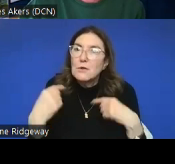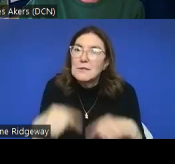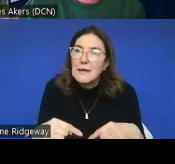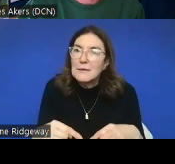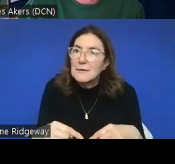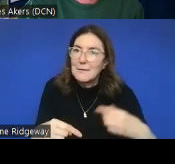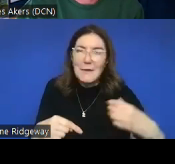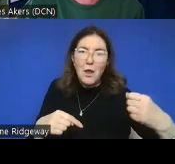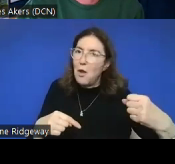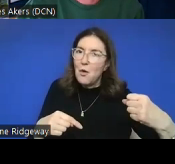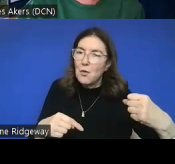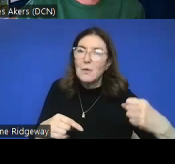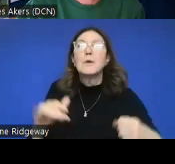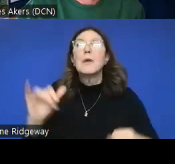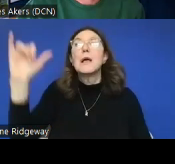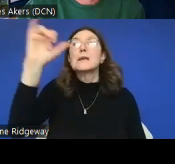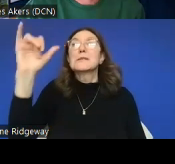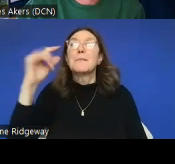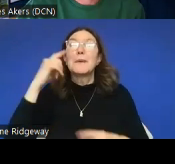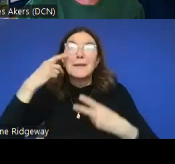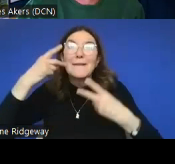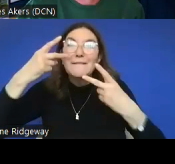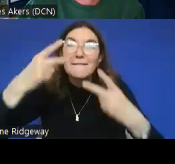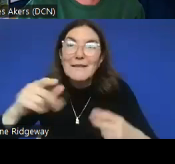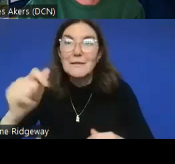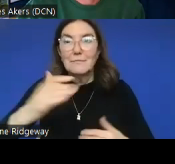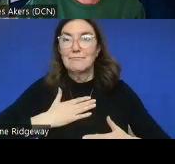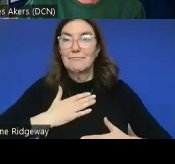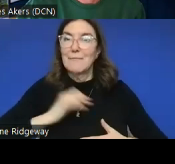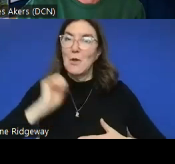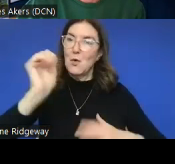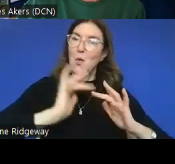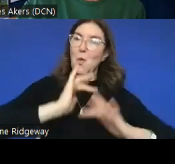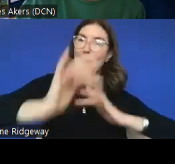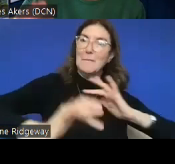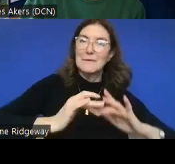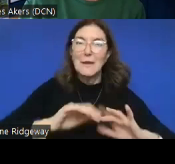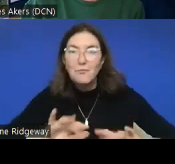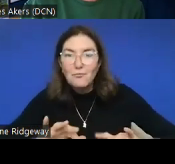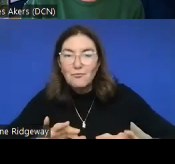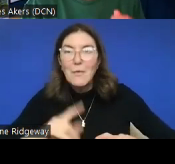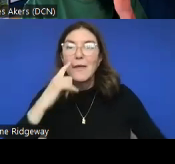If someone visits your website, they should see a message such as this.